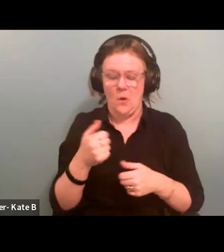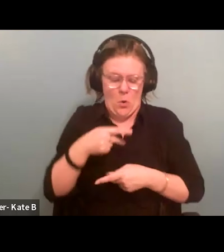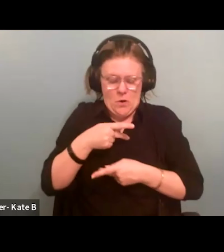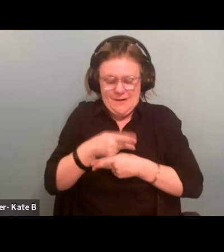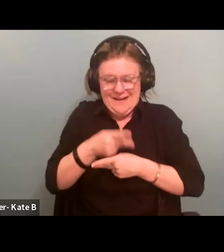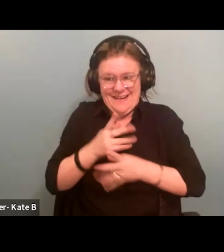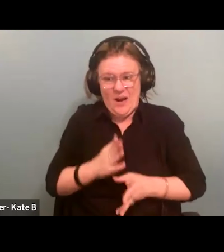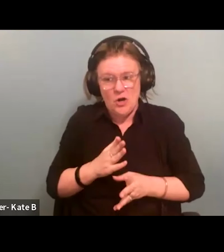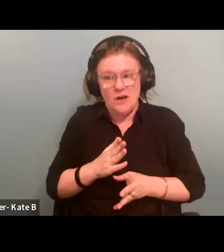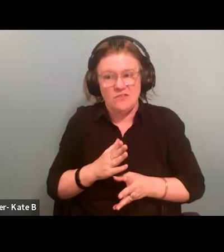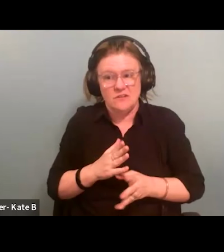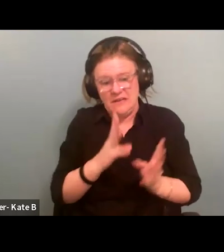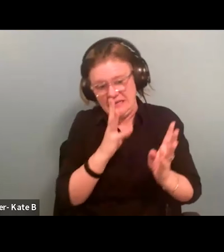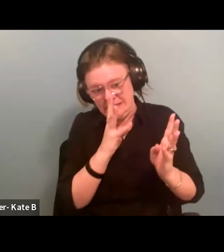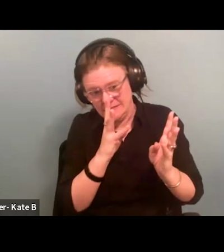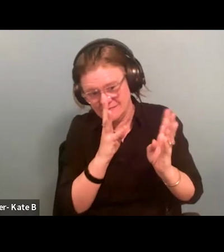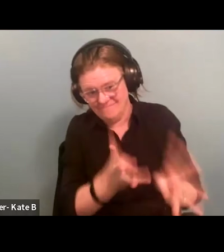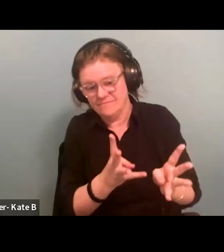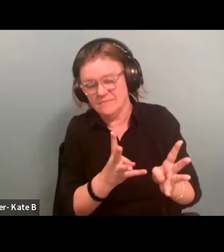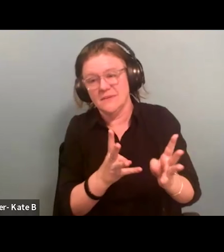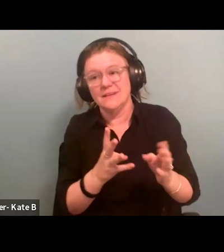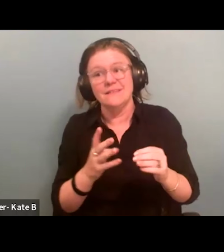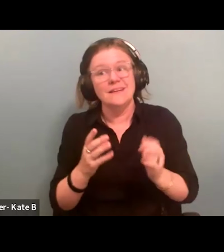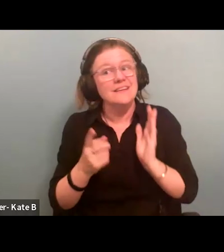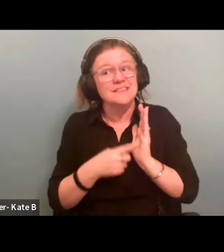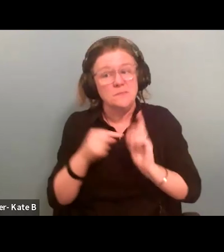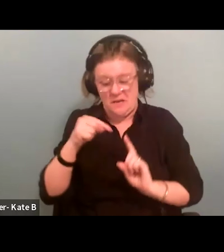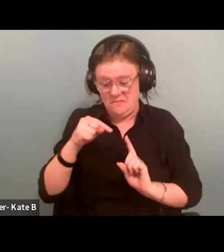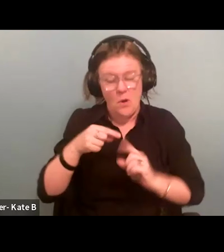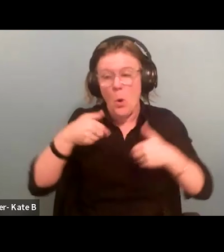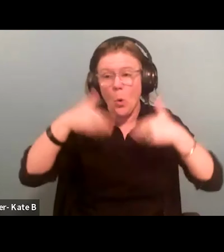Remember, sometimes the caregiver is just overwhelmed